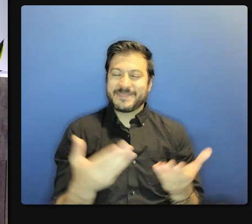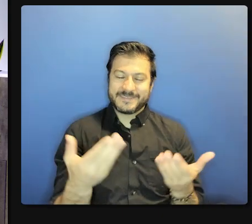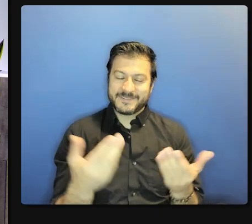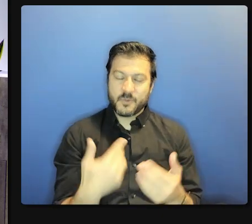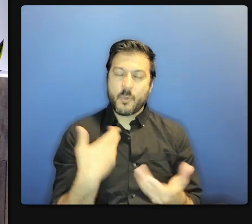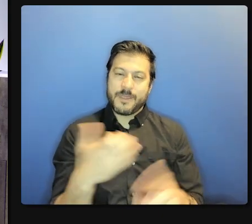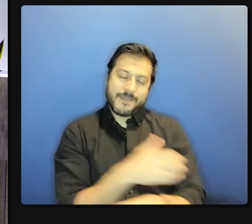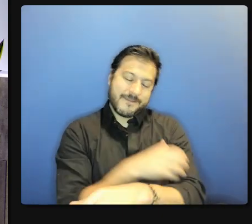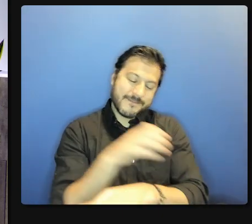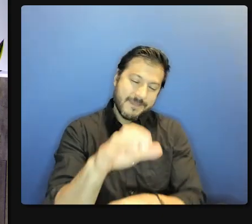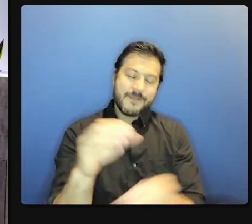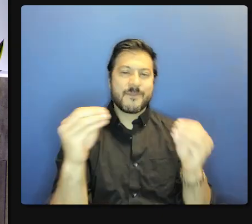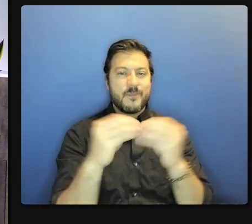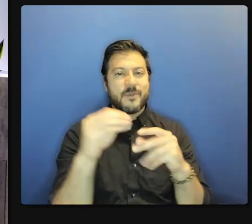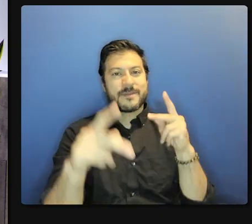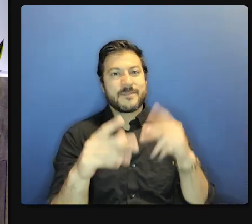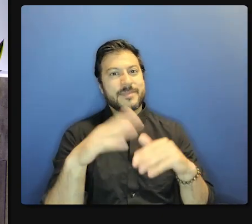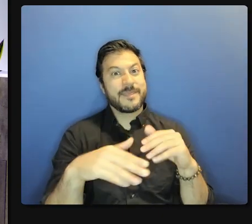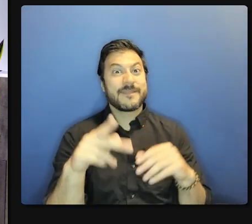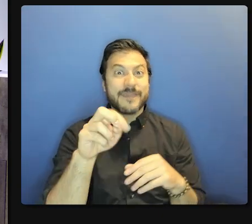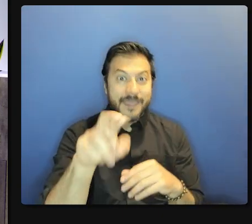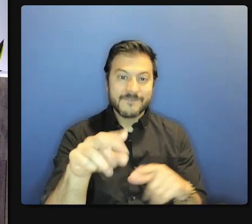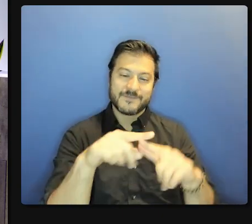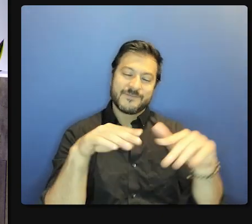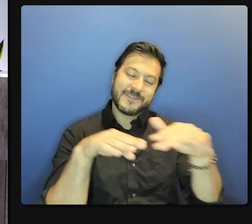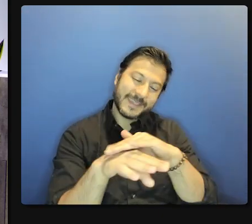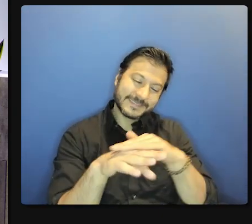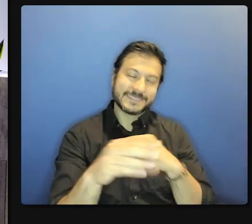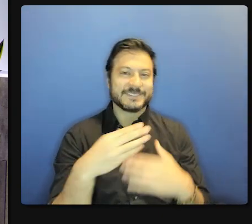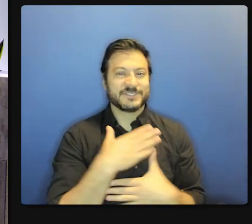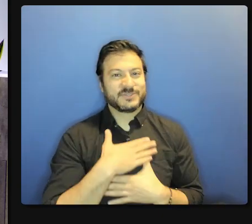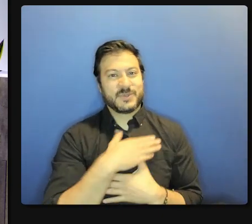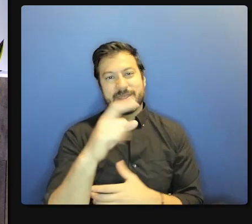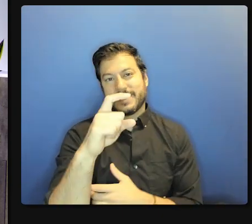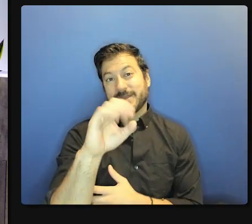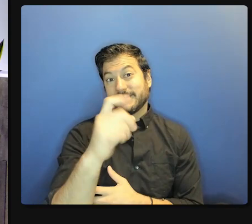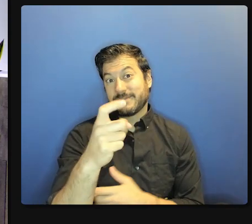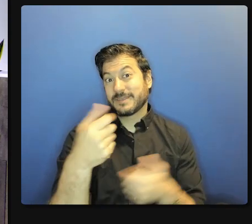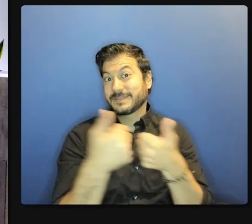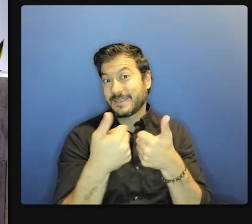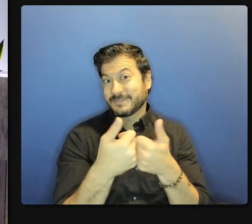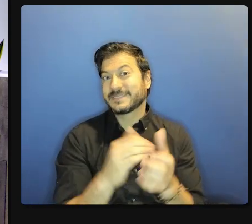We're empowering more people than ever to access and enjoy Xbox games.